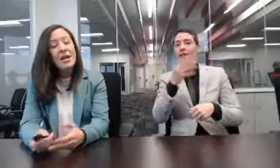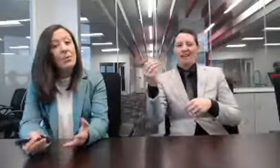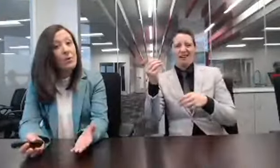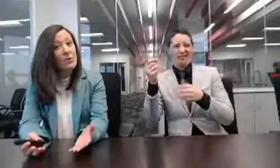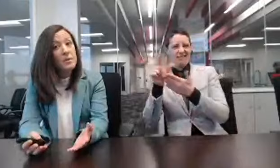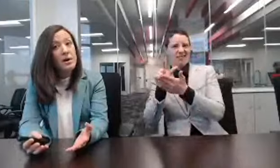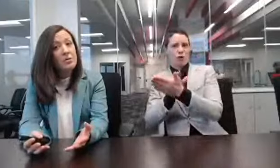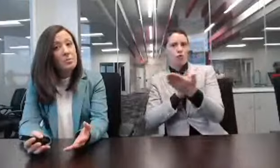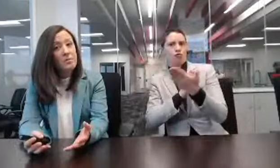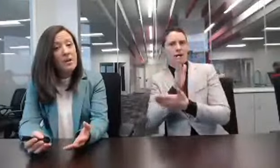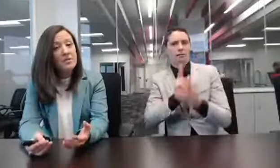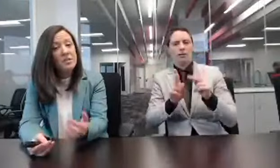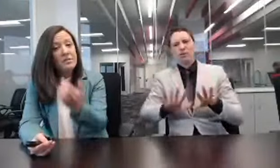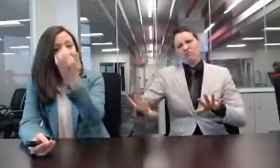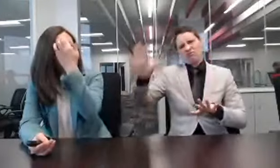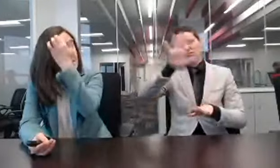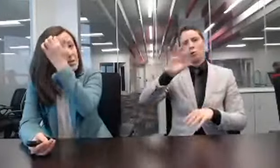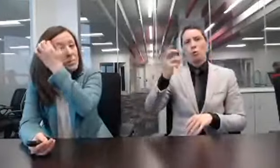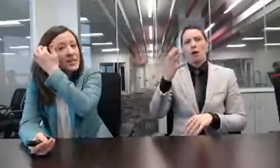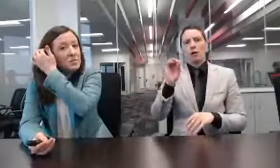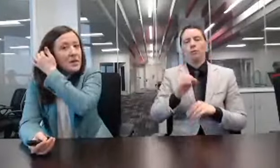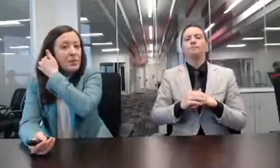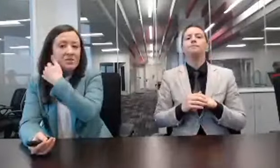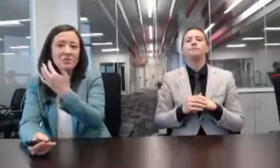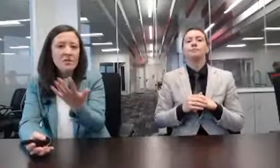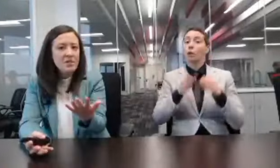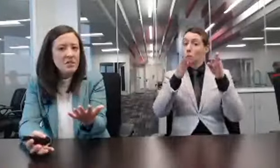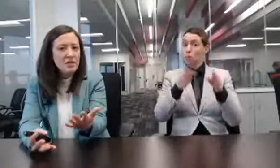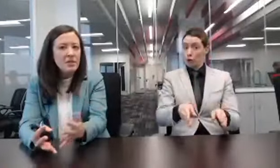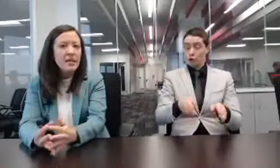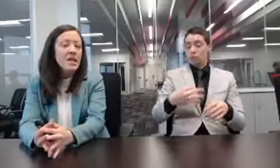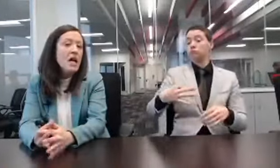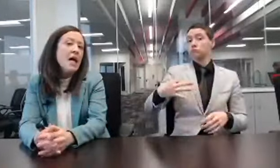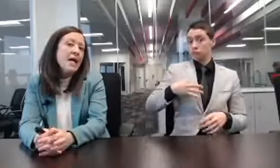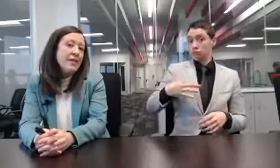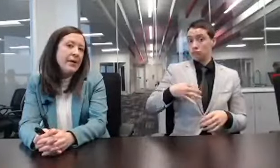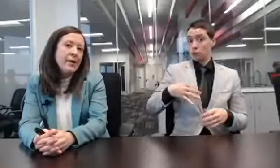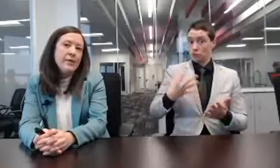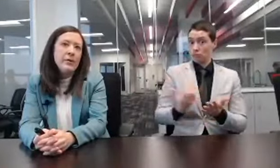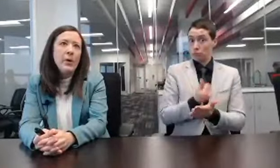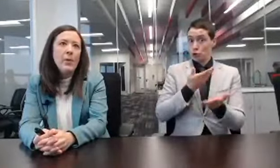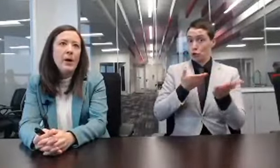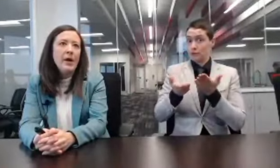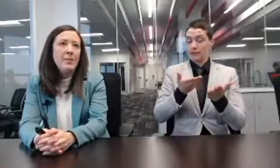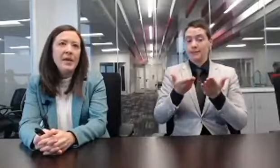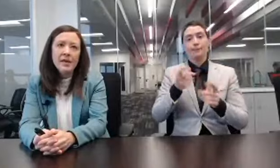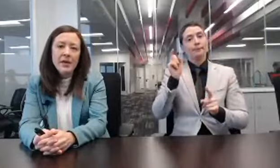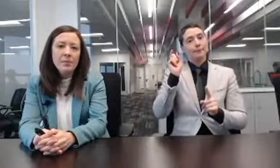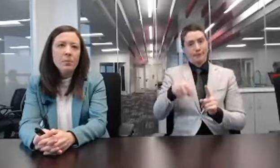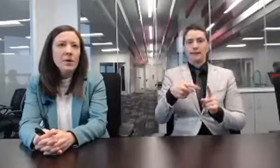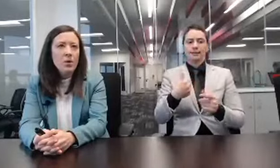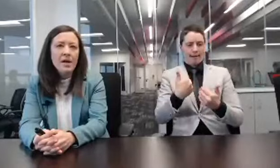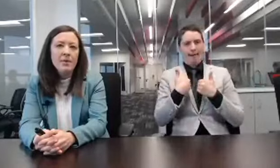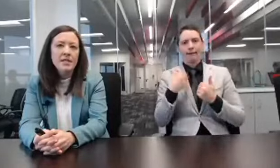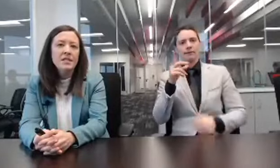In order to be eligible for our services, you must be a person with a disability. There are no income requirements